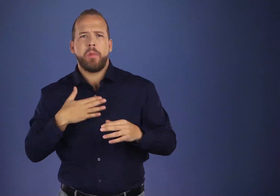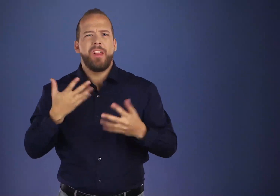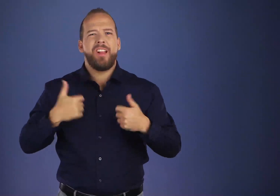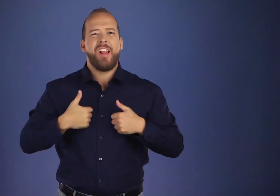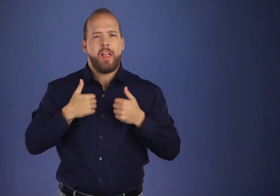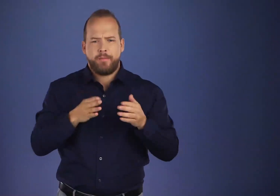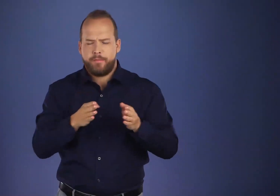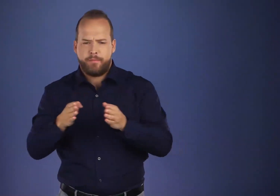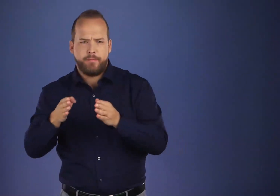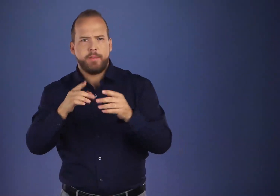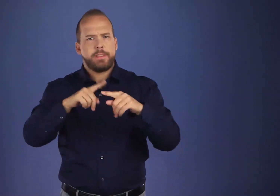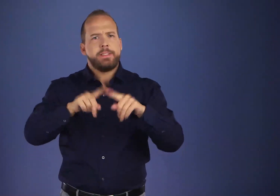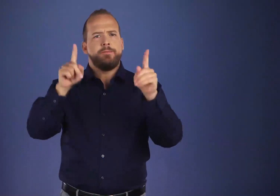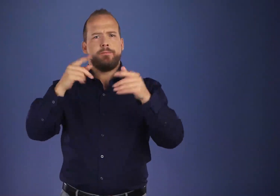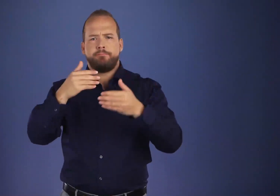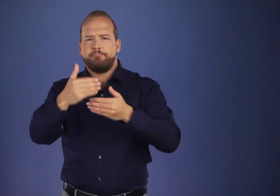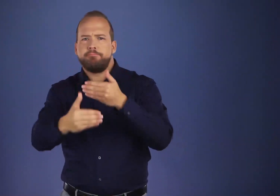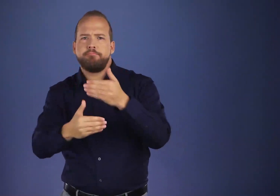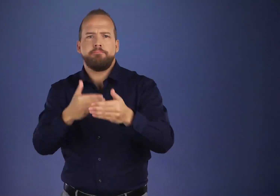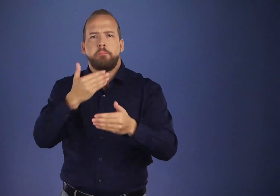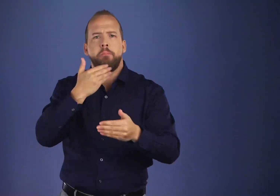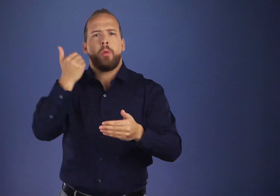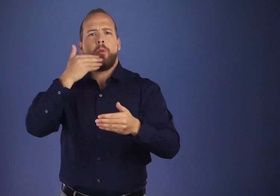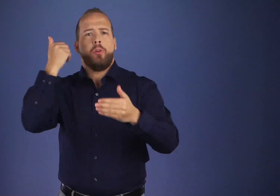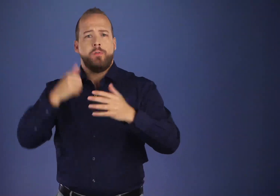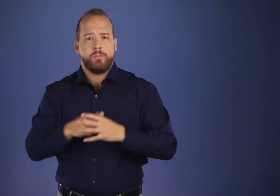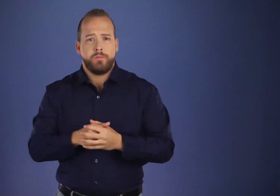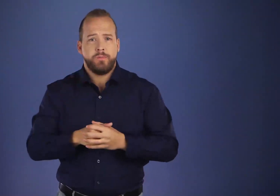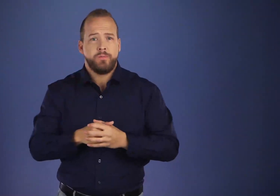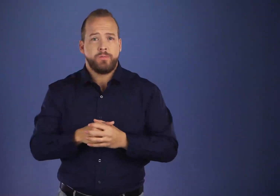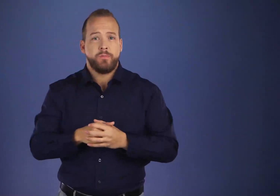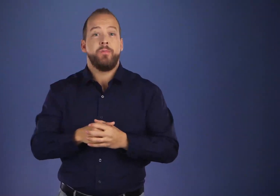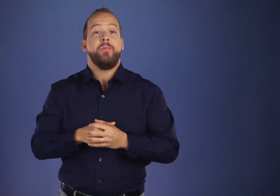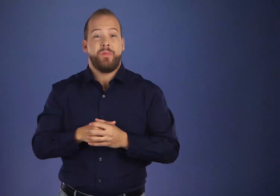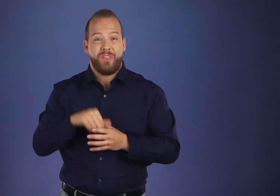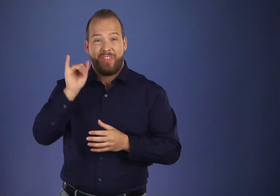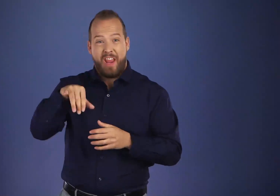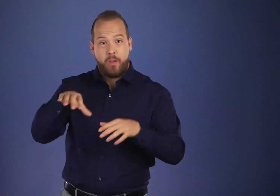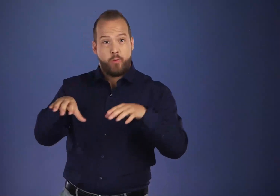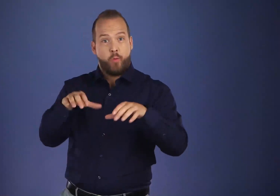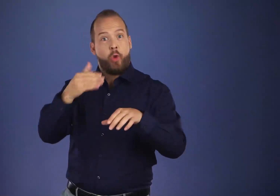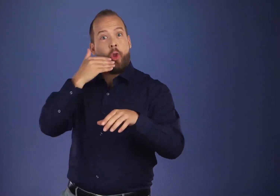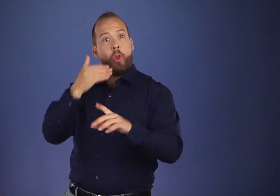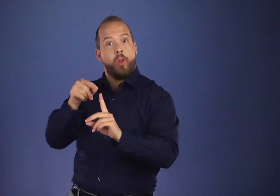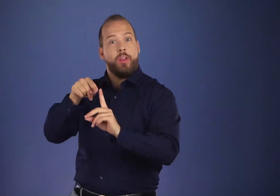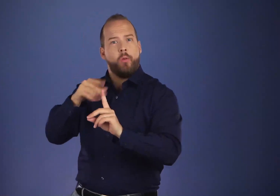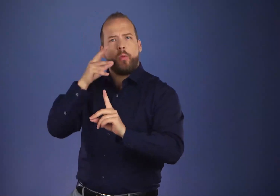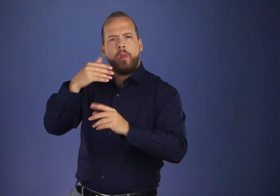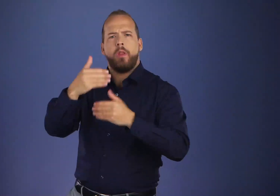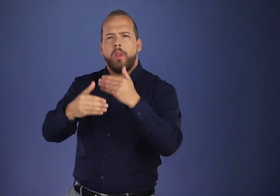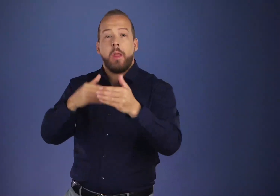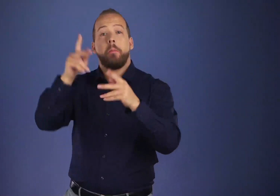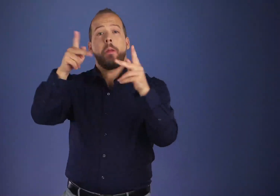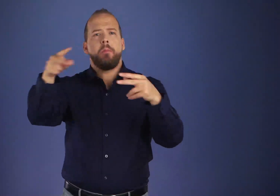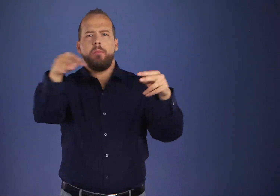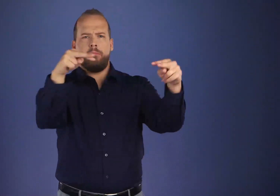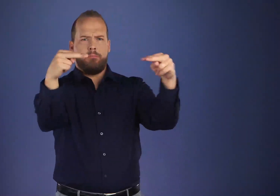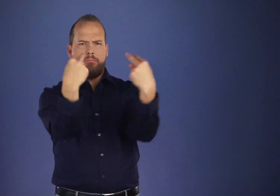As soon as we begin to feel confident in our new way of life and have begun, by our behavior and example,